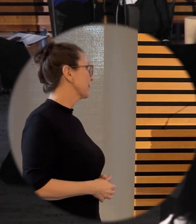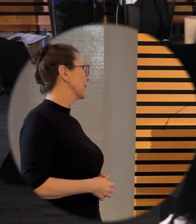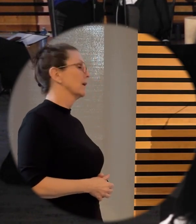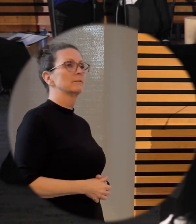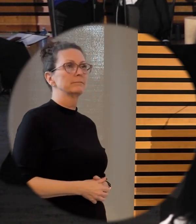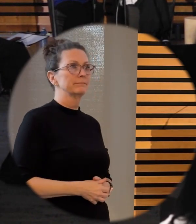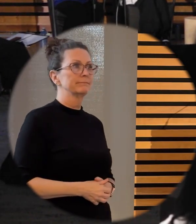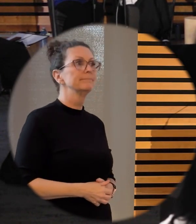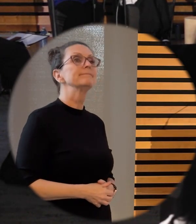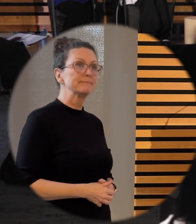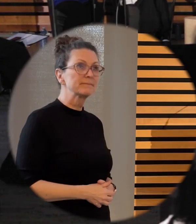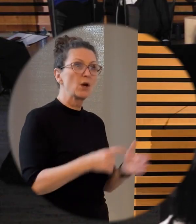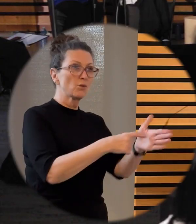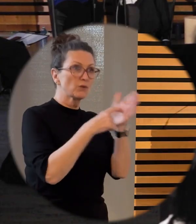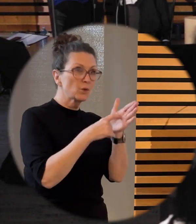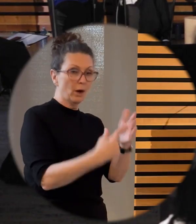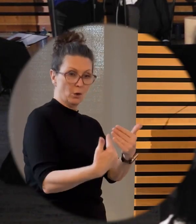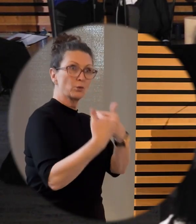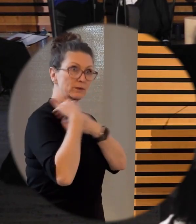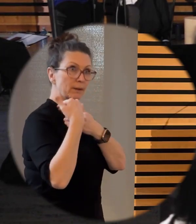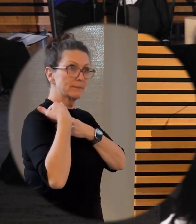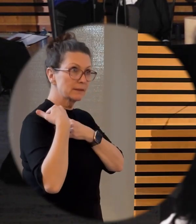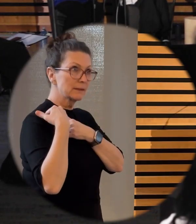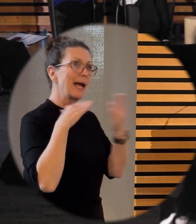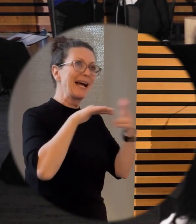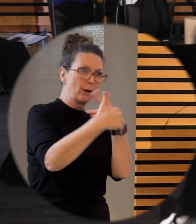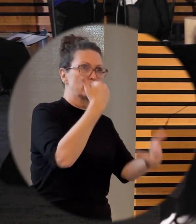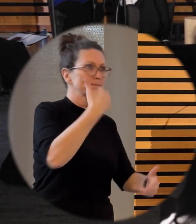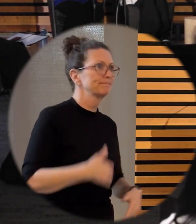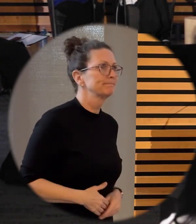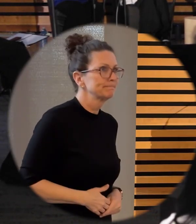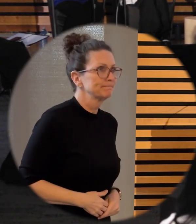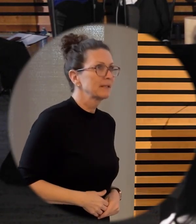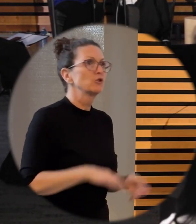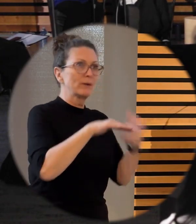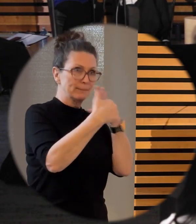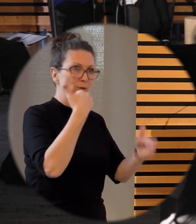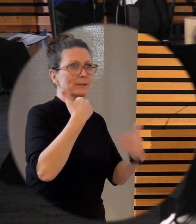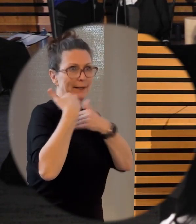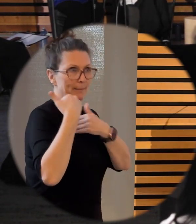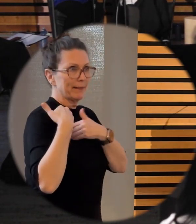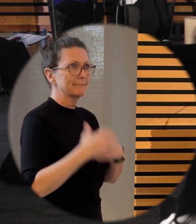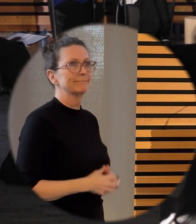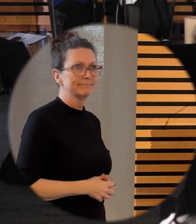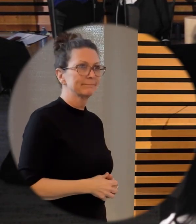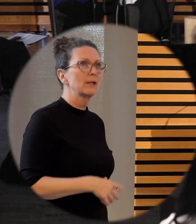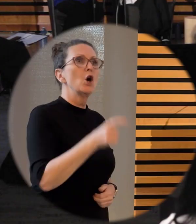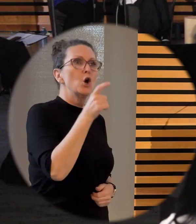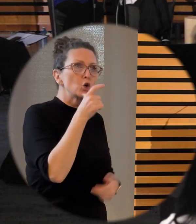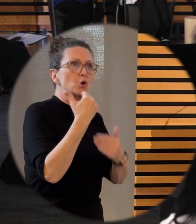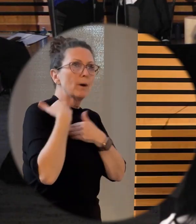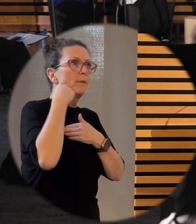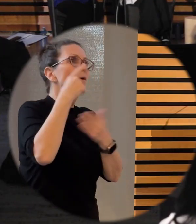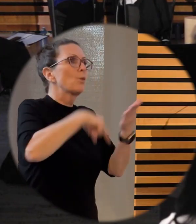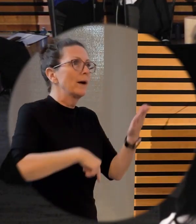Assign accountability and transparency and who's responsible for getting it done.